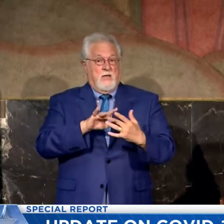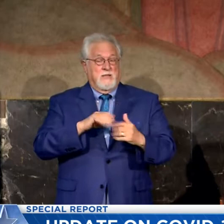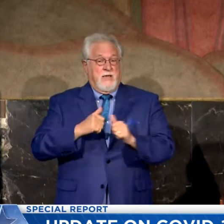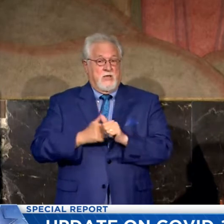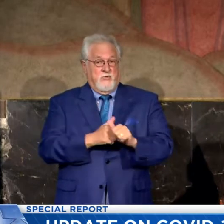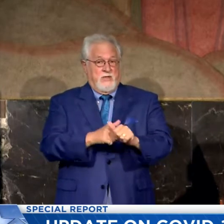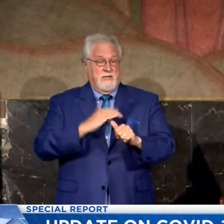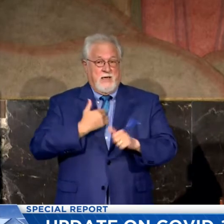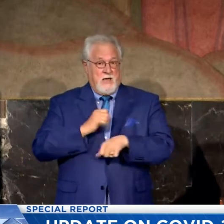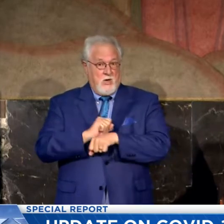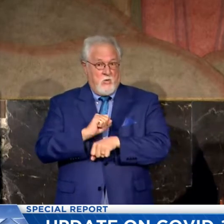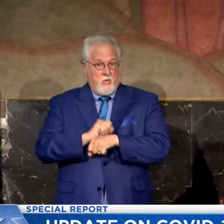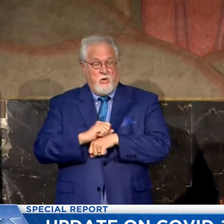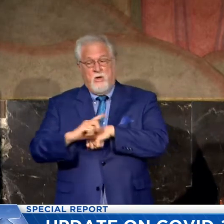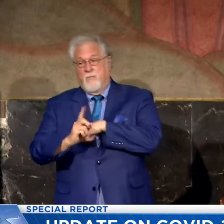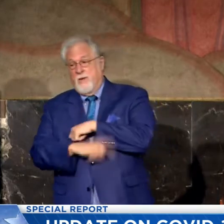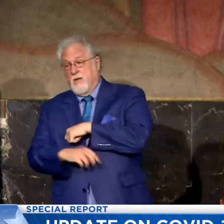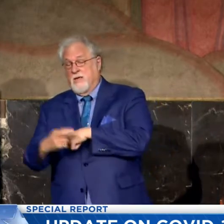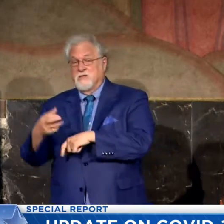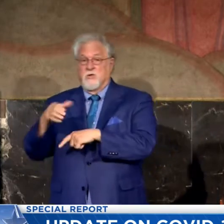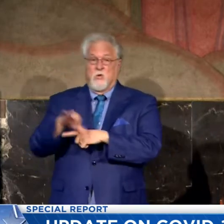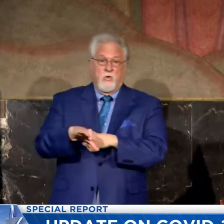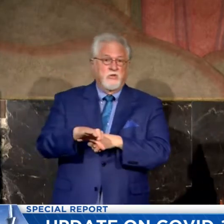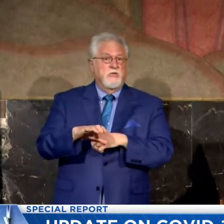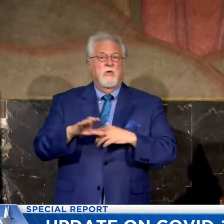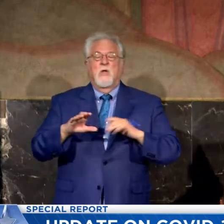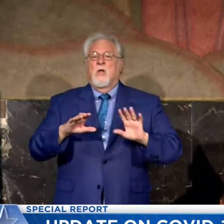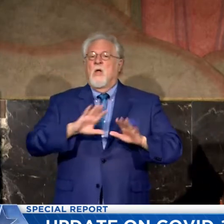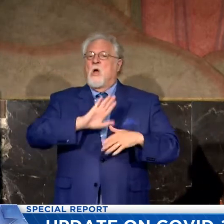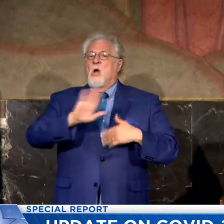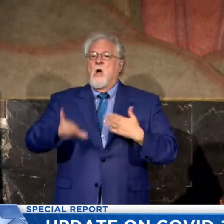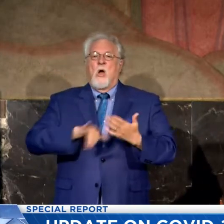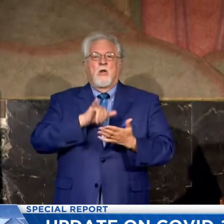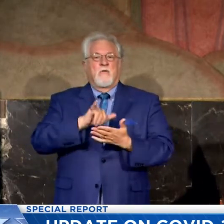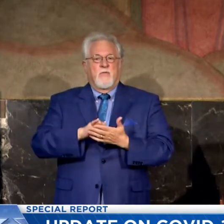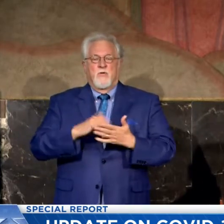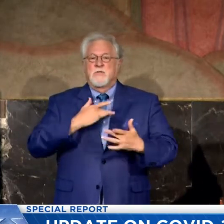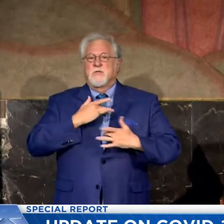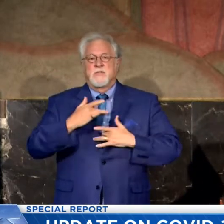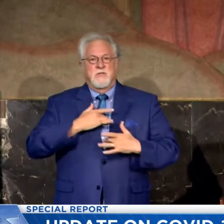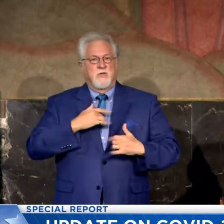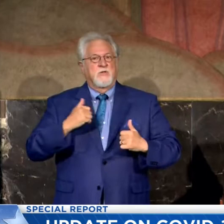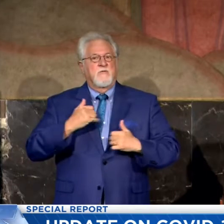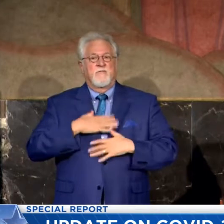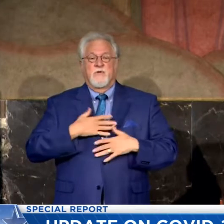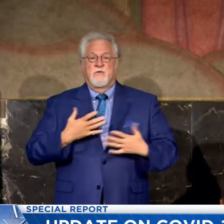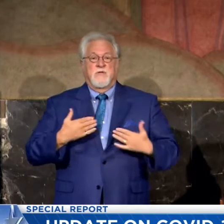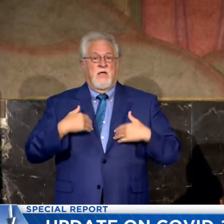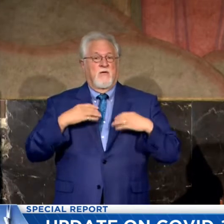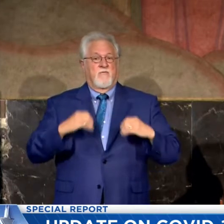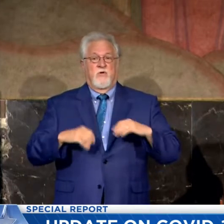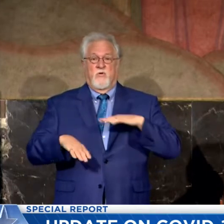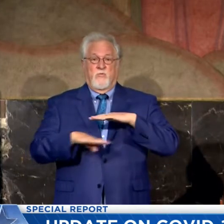WELL, FIRST OF ALL, THERE IS ALWAYS A LEGITIMATE CONCERN AROUND PRIVACY WITH RESPECT TO CONTACT TRACING AND OUR EFFORTS